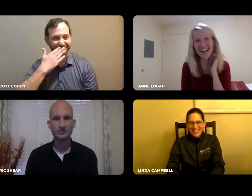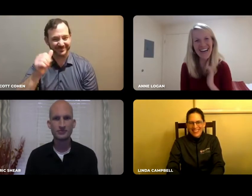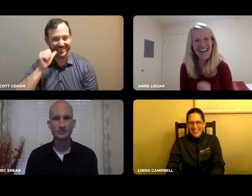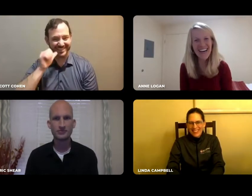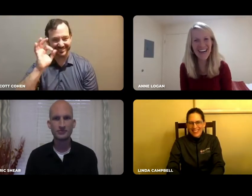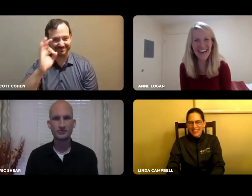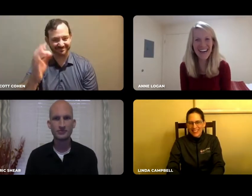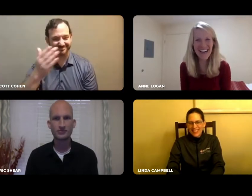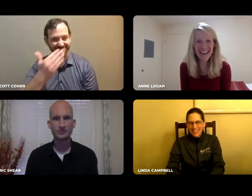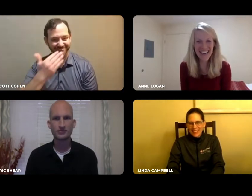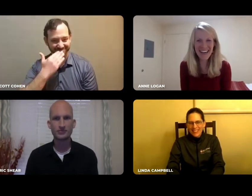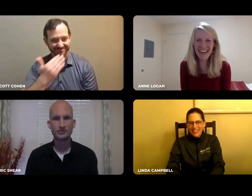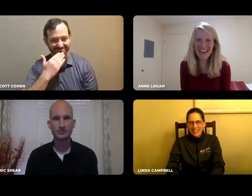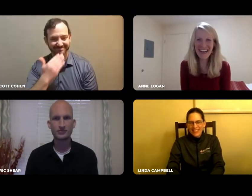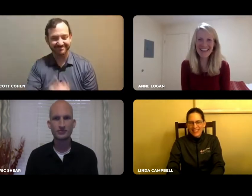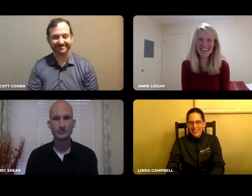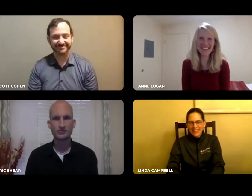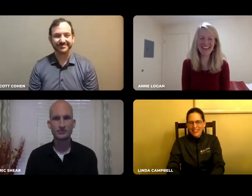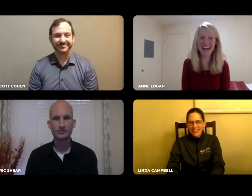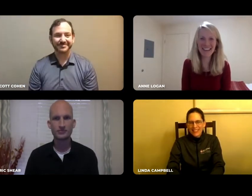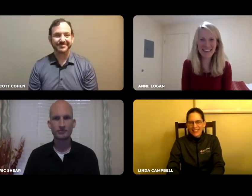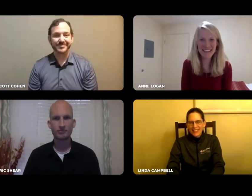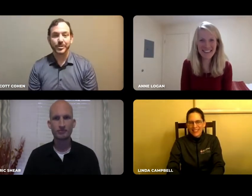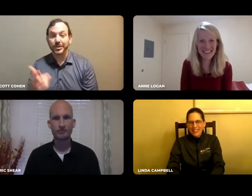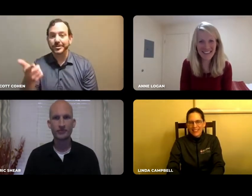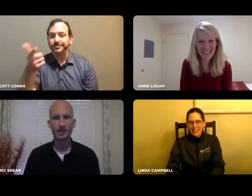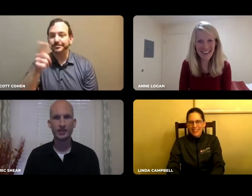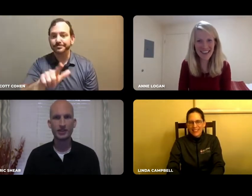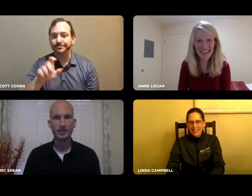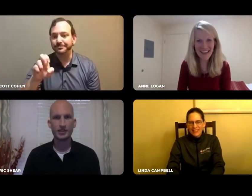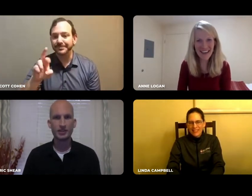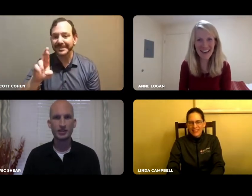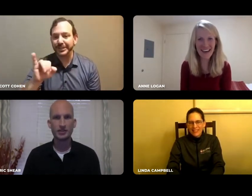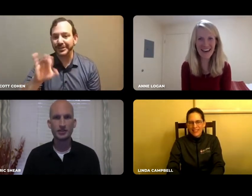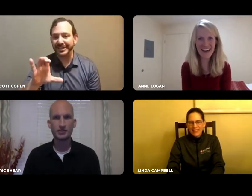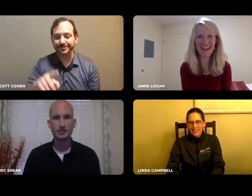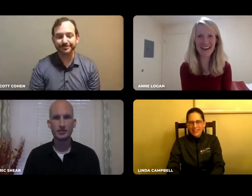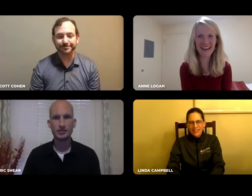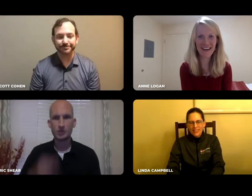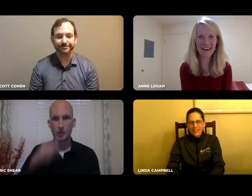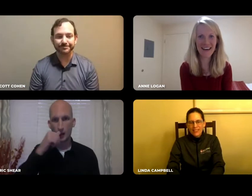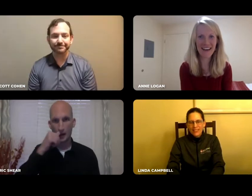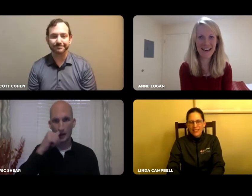Not a problem Thank you so much for your response! Eric?